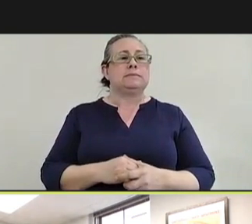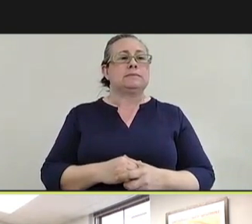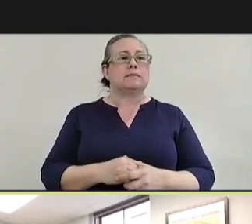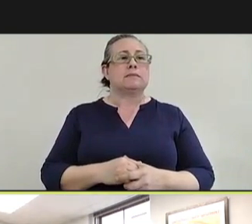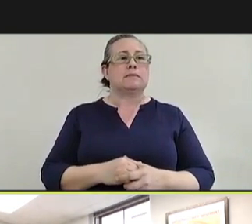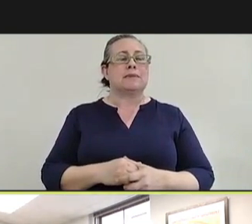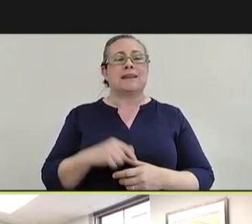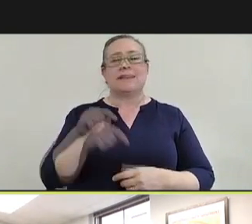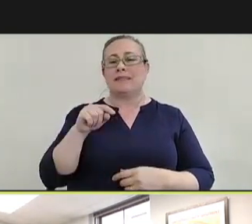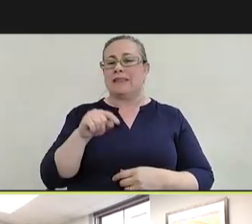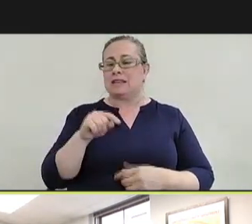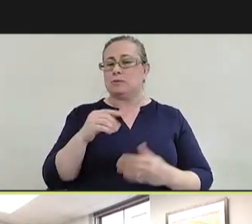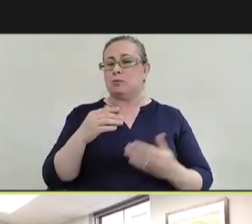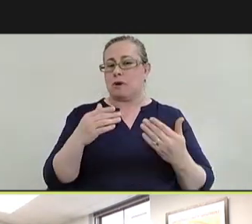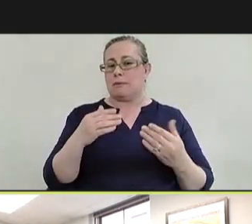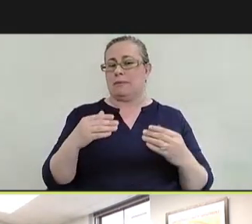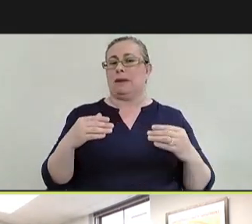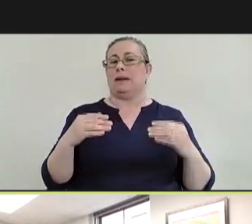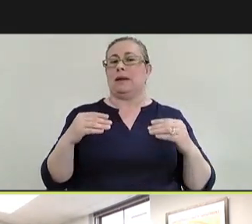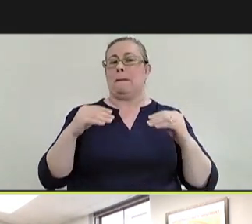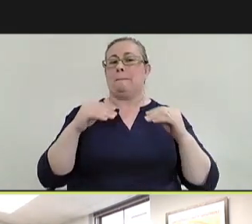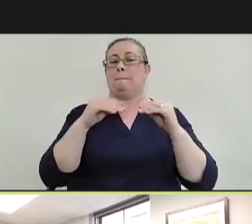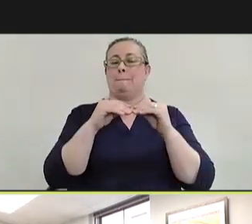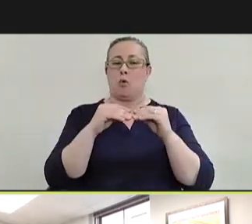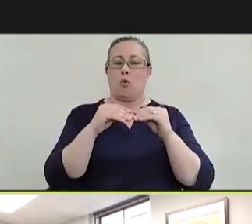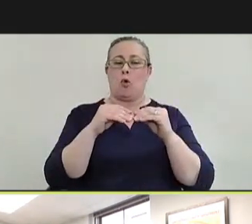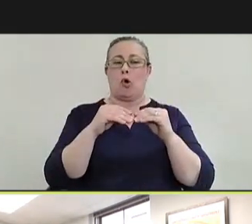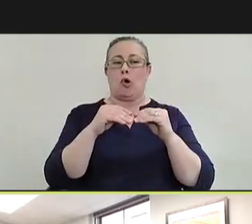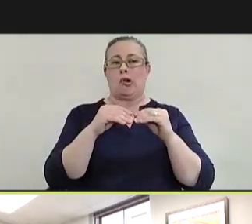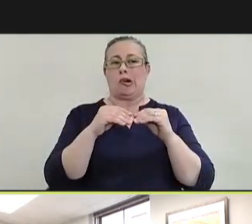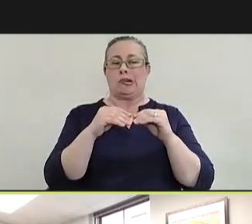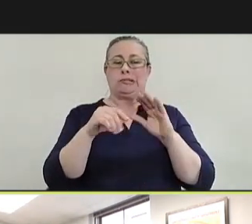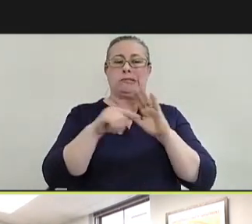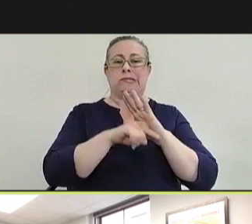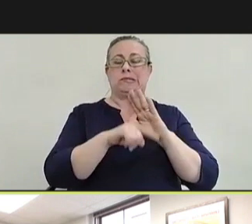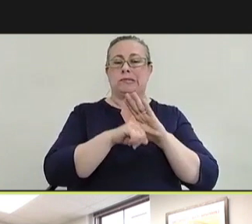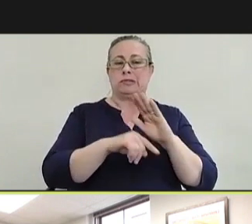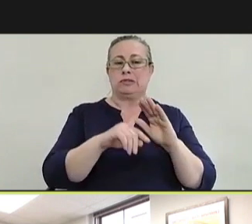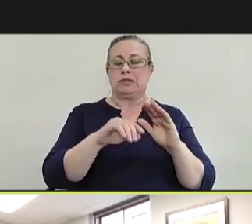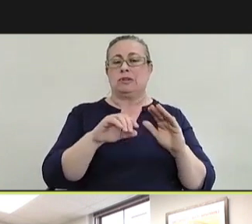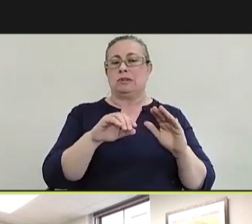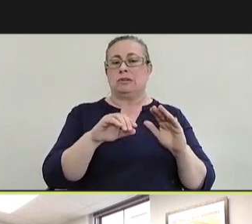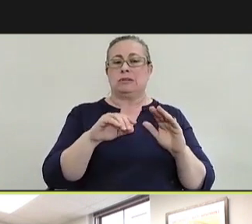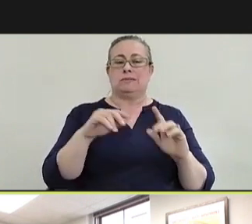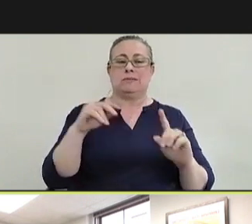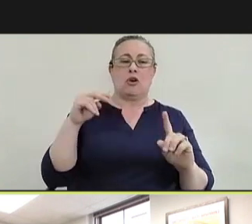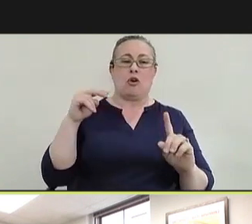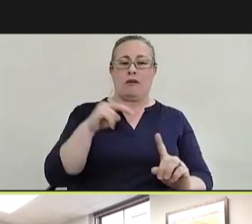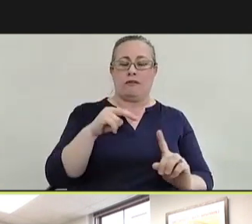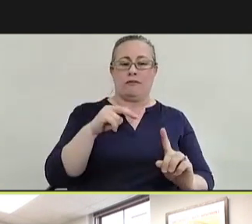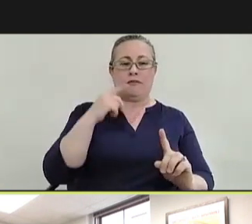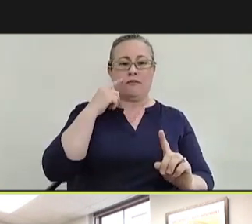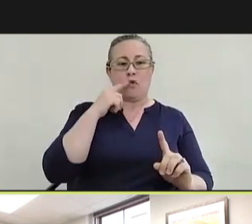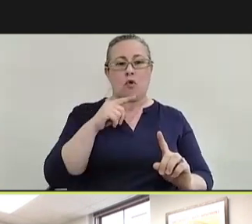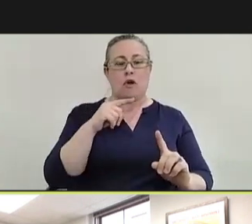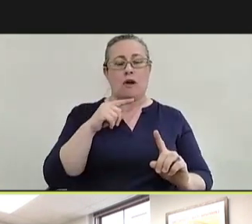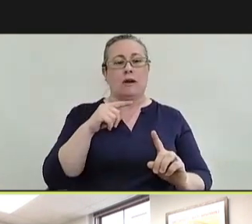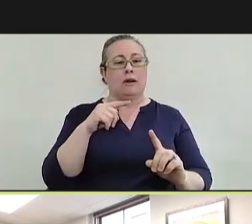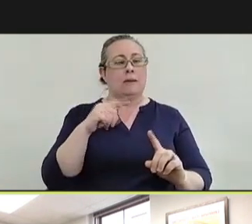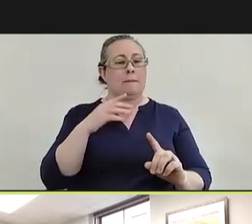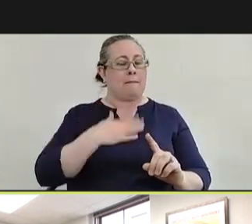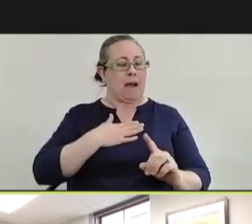has an even more ominous overtone for my specialty maternal-- their health disparities and maternal